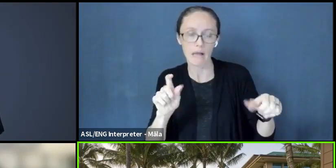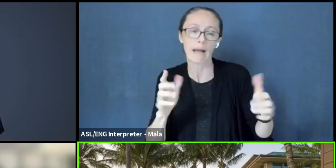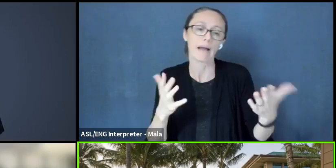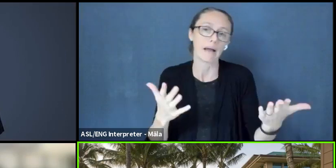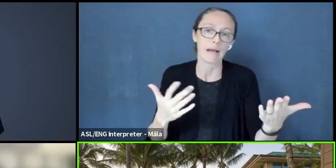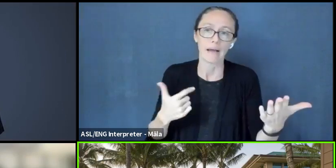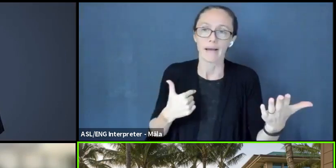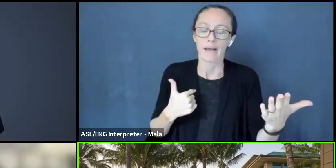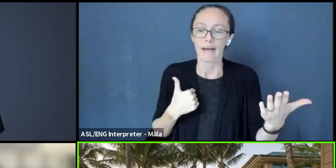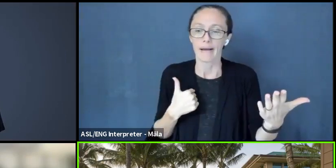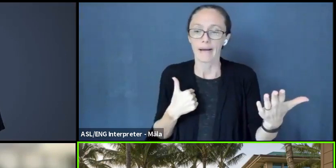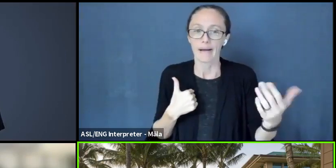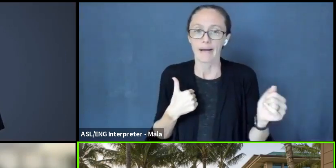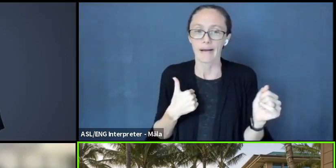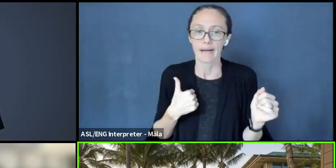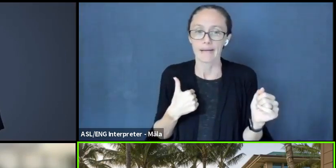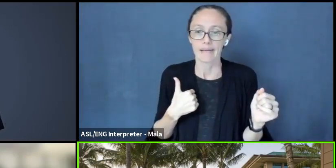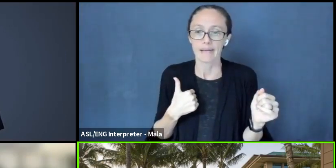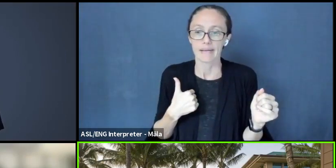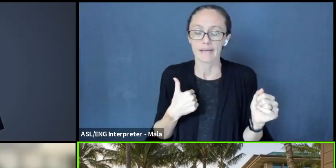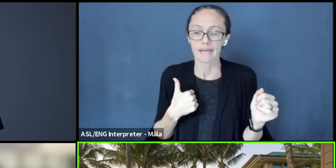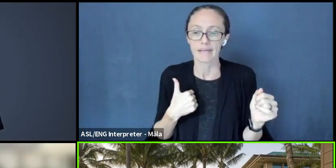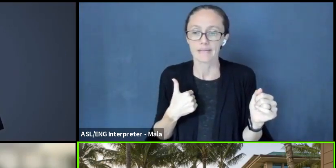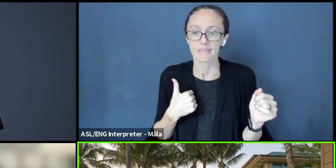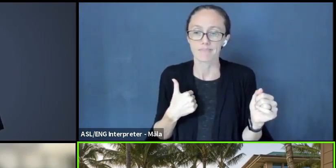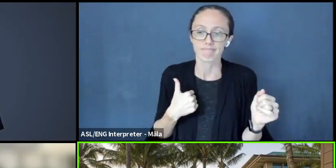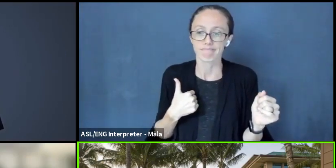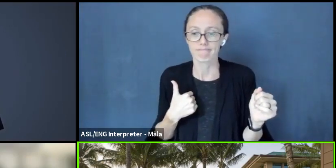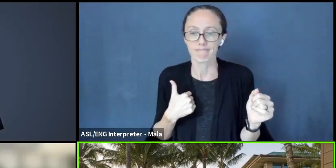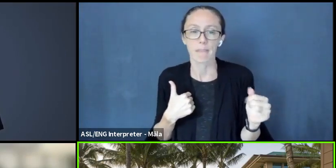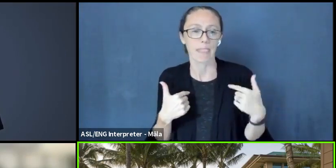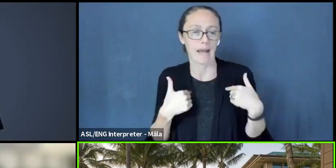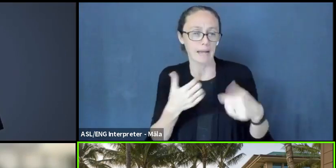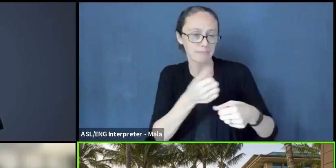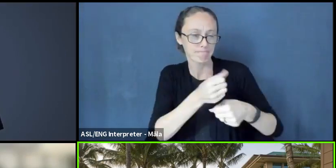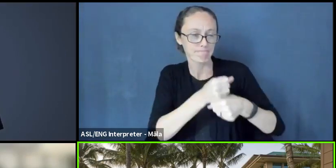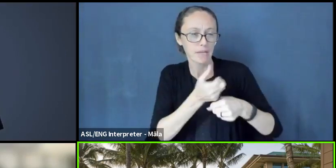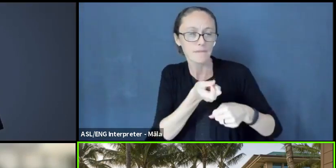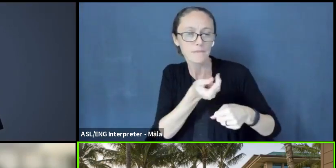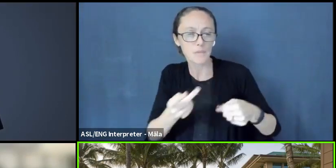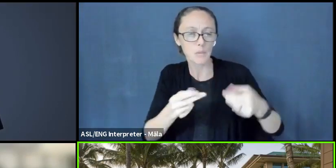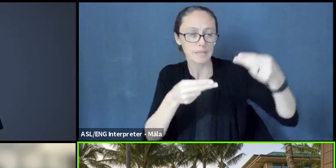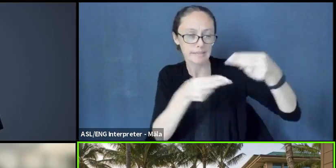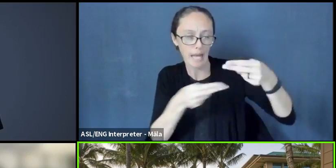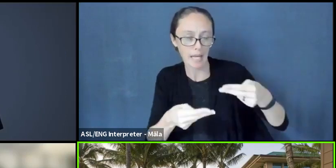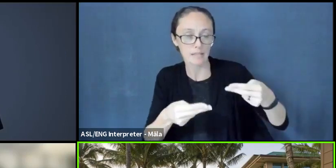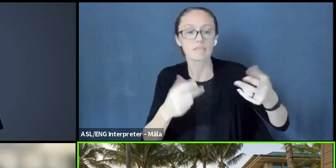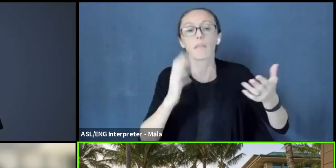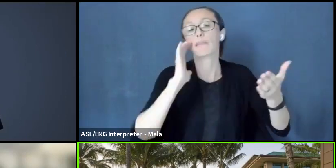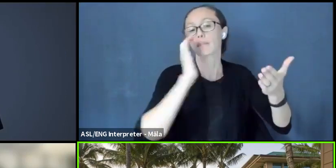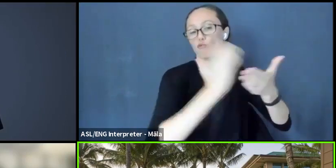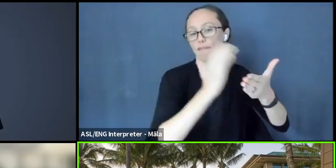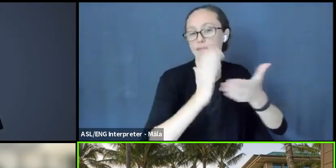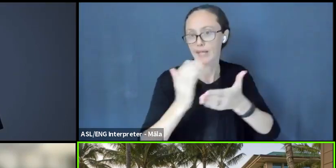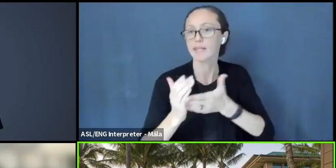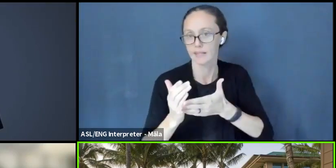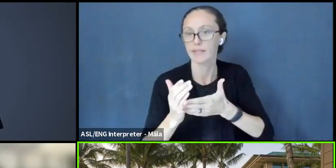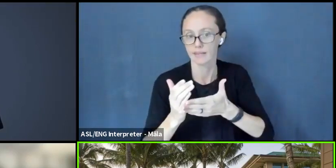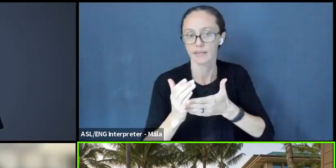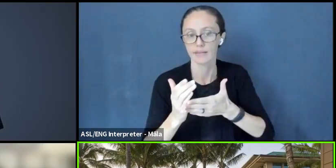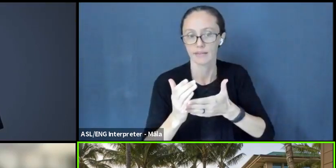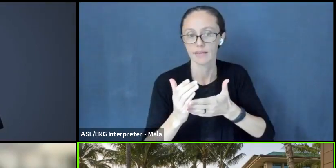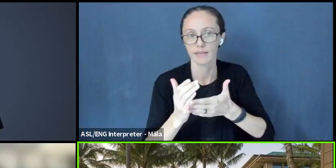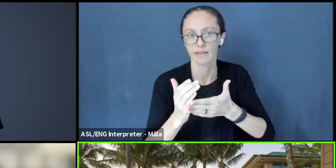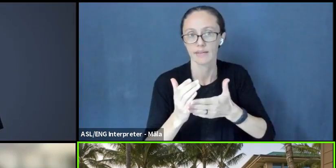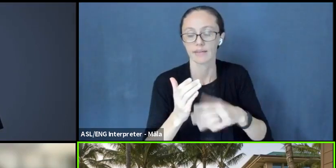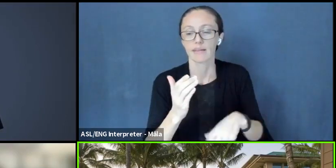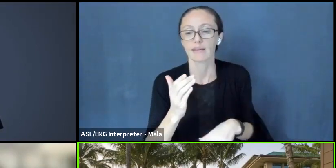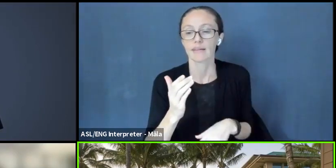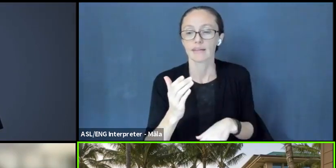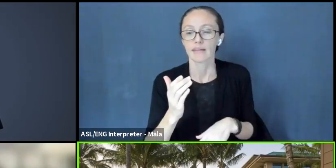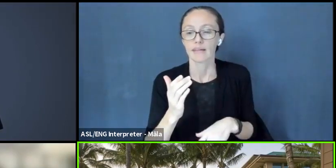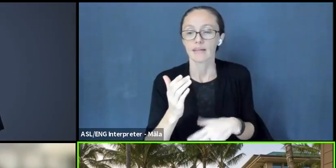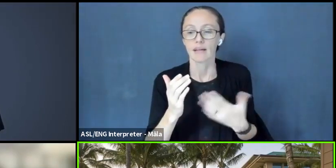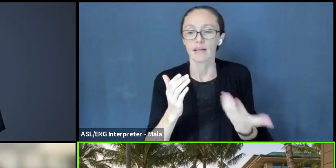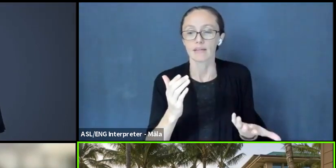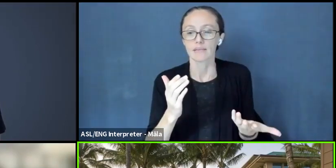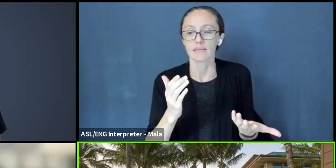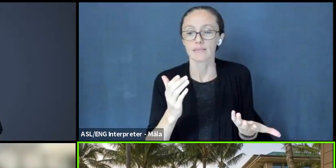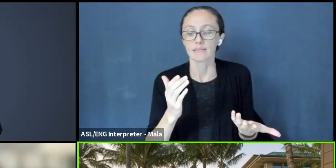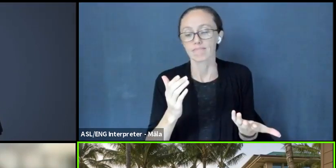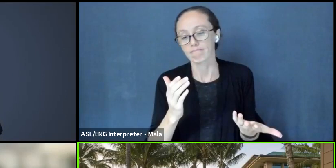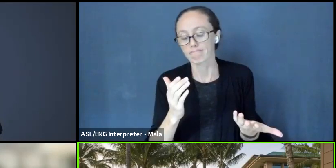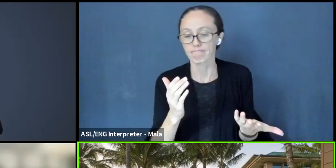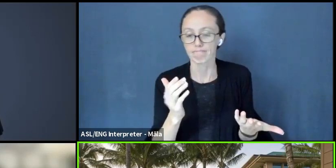I just, I just put some slides together graphic, graphic slides together to see -- I apologize.